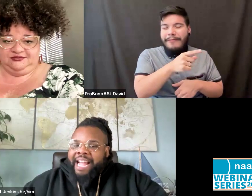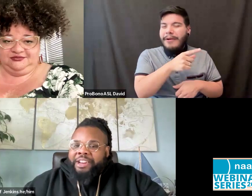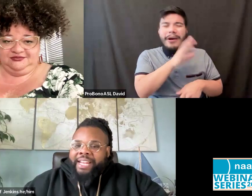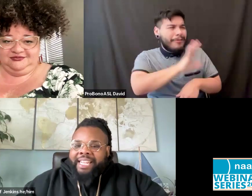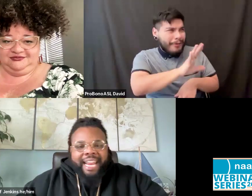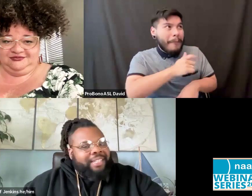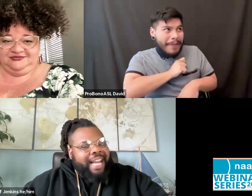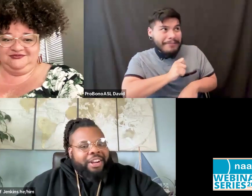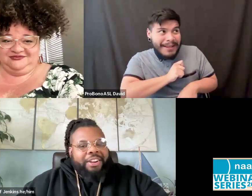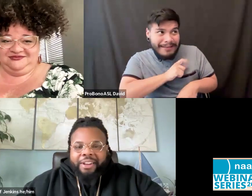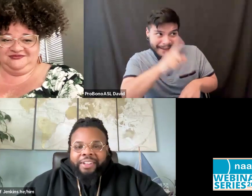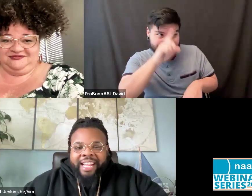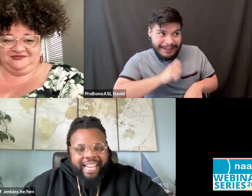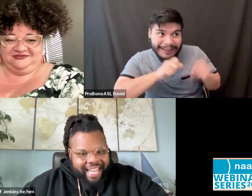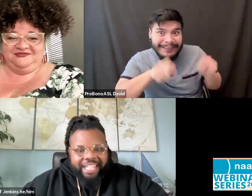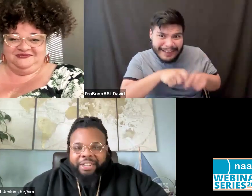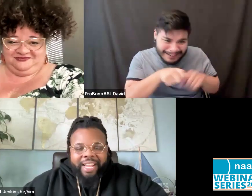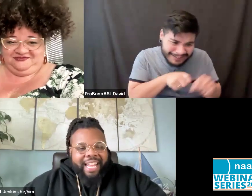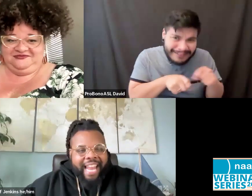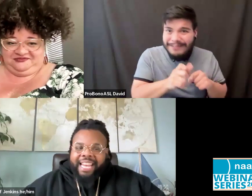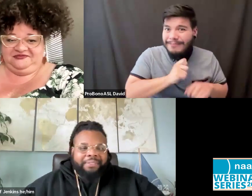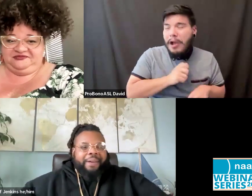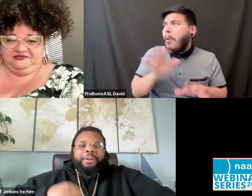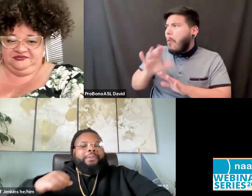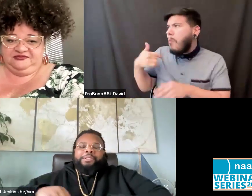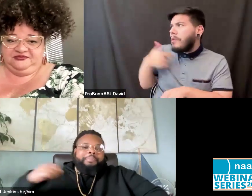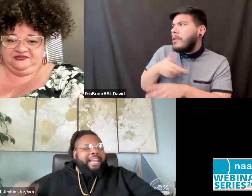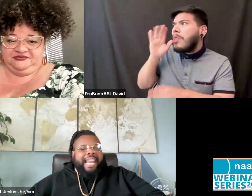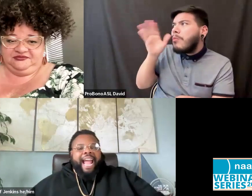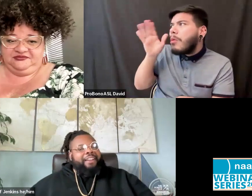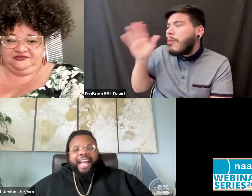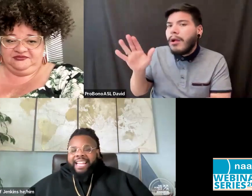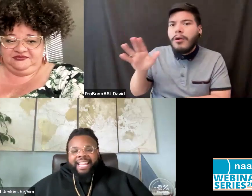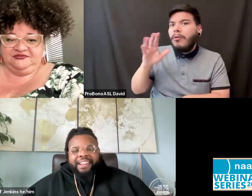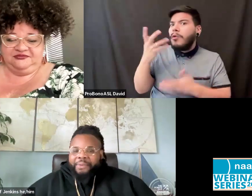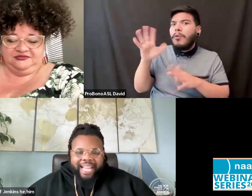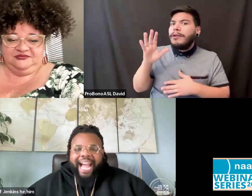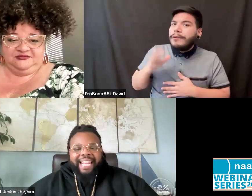I can do it. And I was like, Sir, no, let us do it. Like it was like we only want you to it now. Like, we got it.